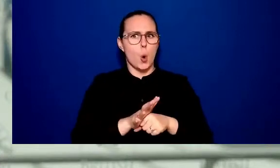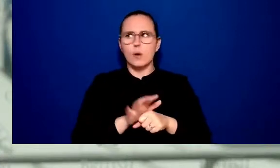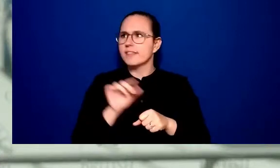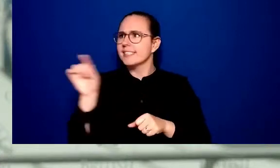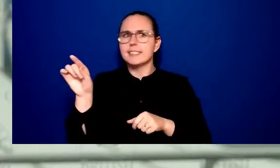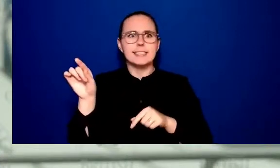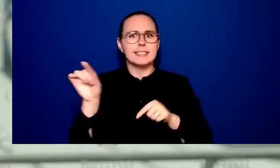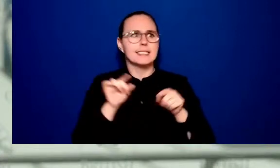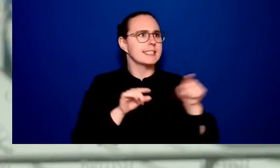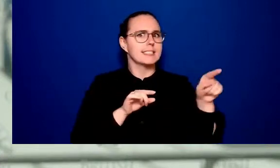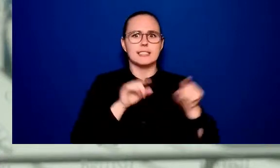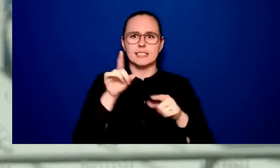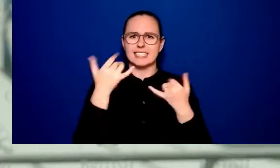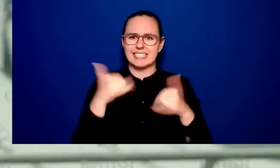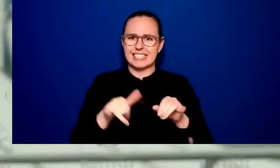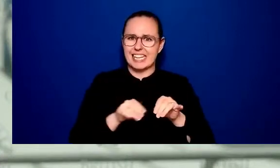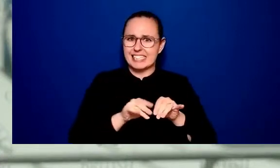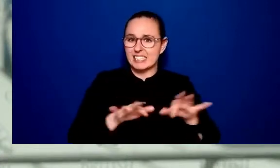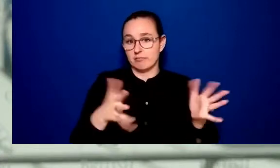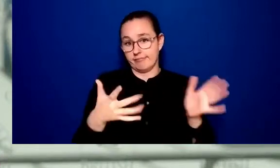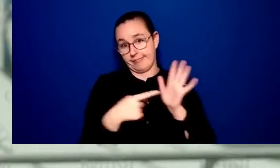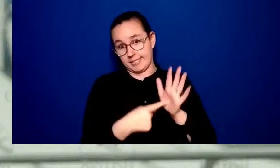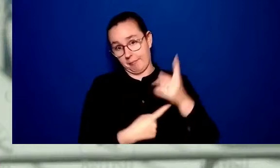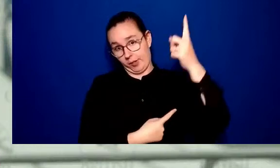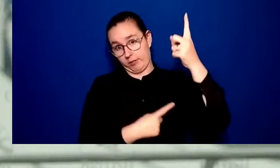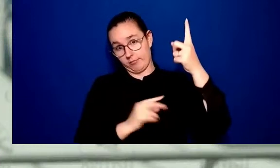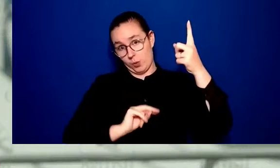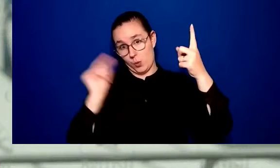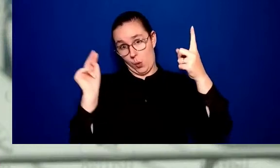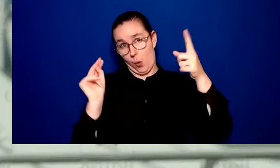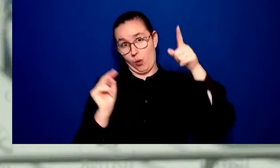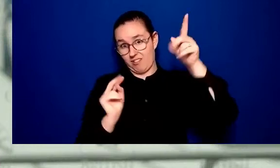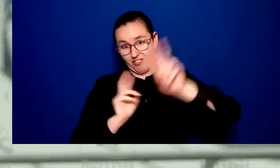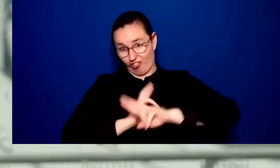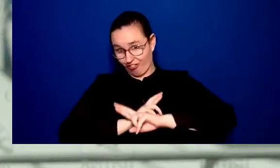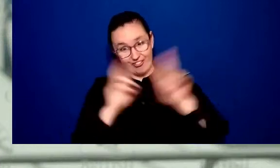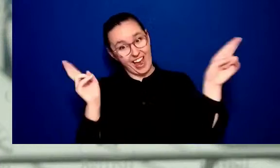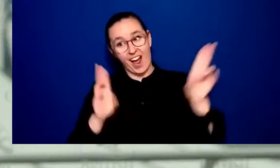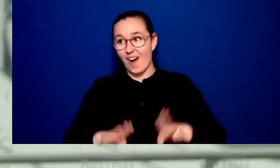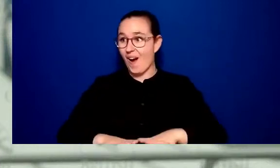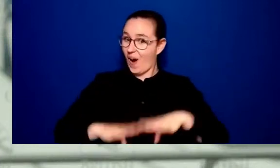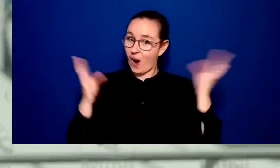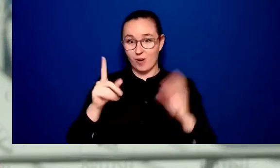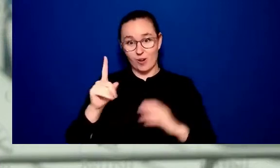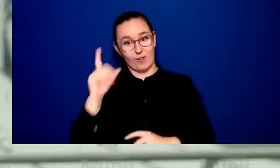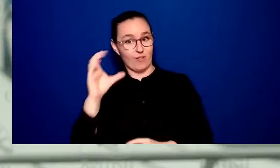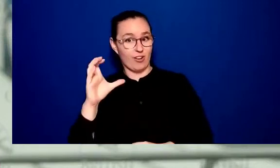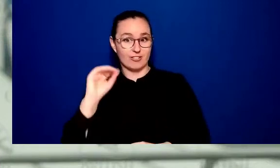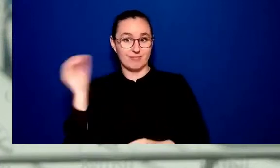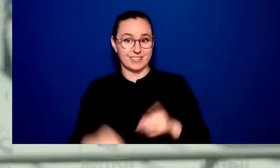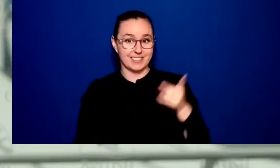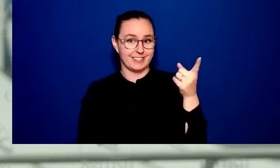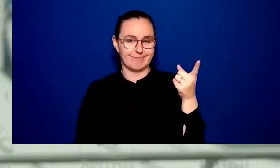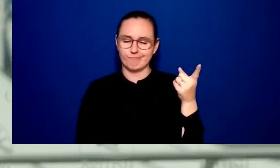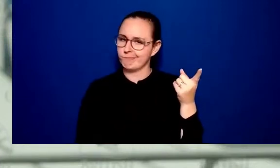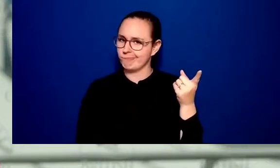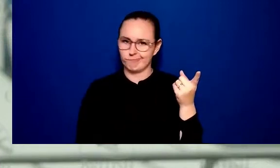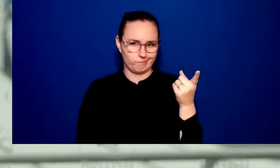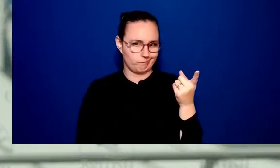know, seeing the situation in the North comes to mind. So we will be making a decision about that. By the end of this week.